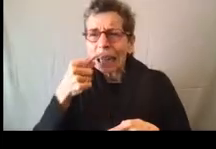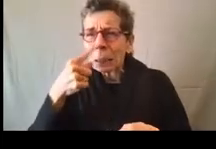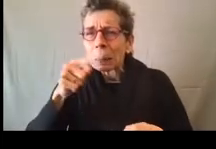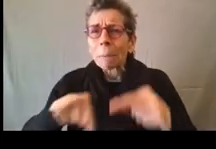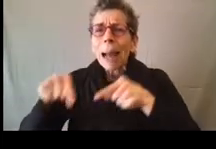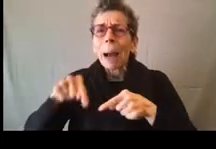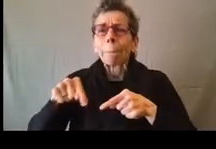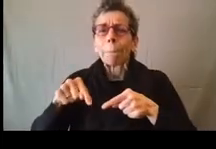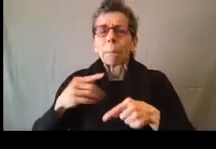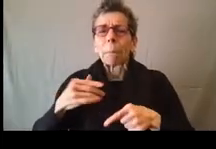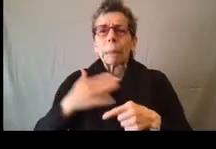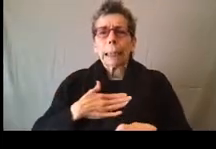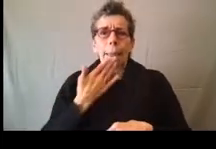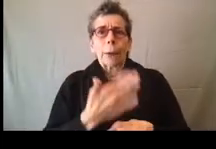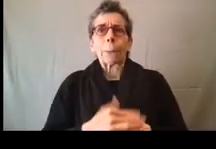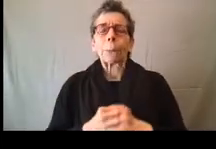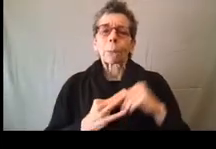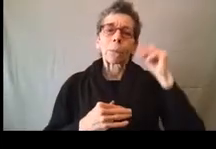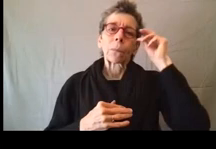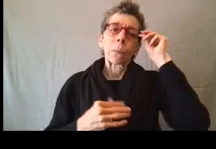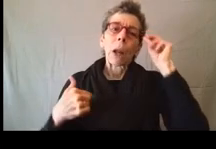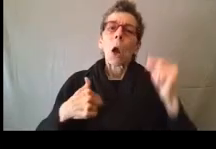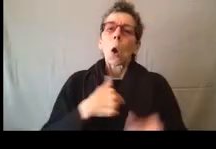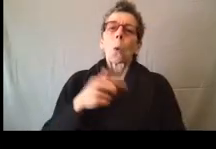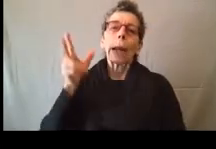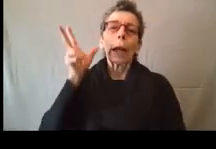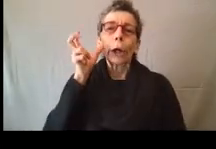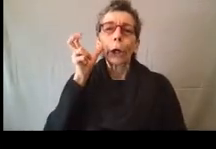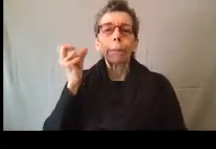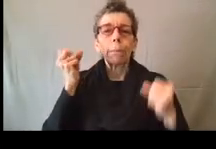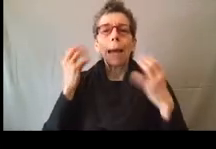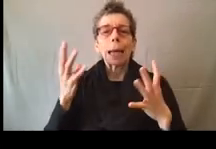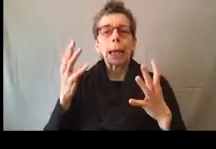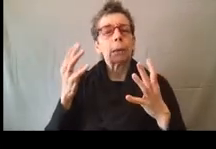last slide, please? Thank you. So we heard a lot of this idea of family life culture